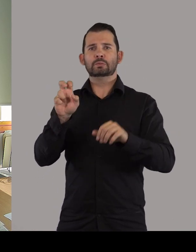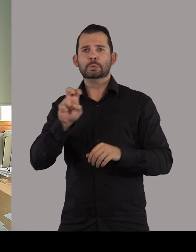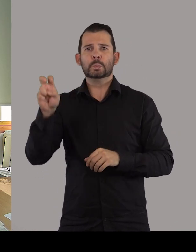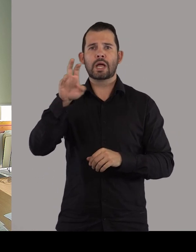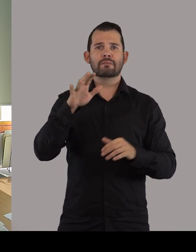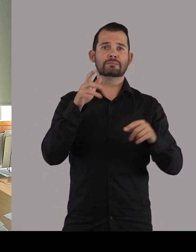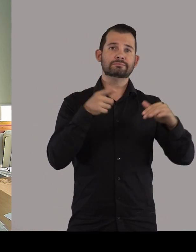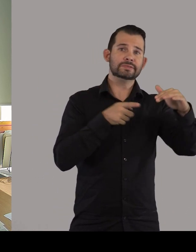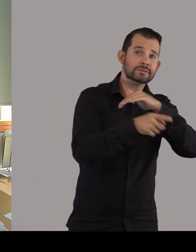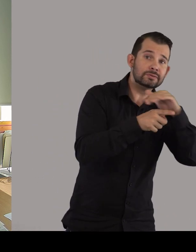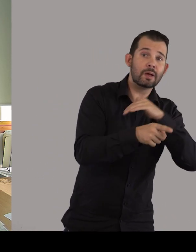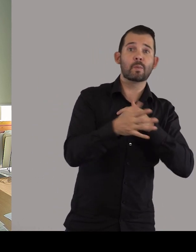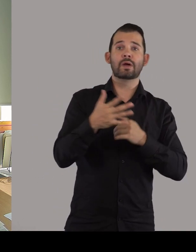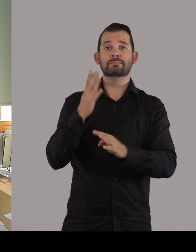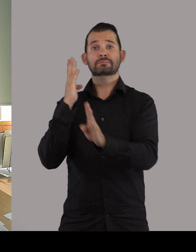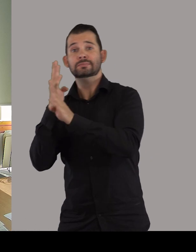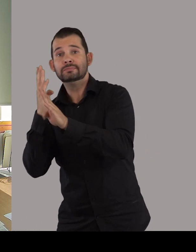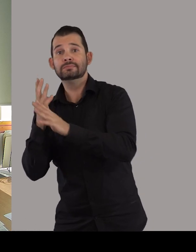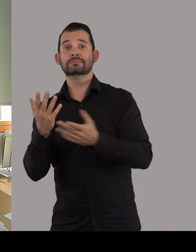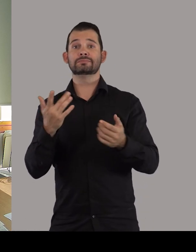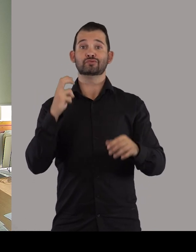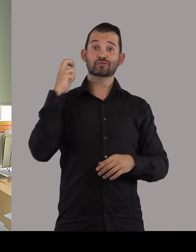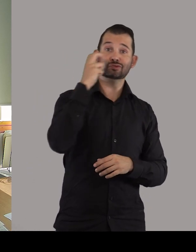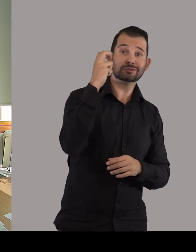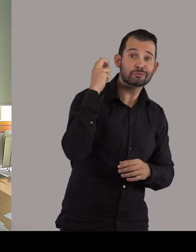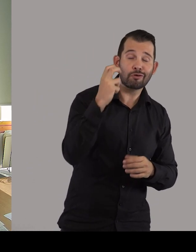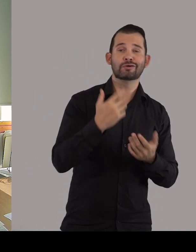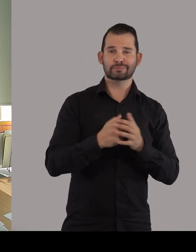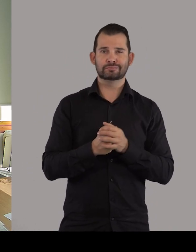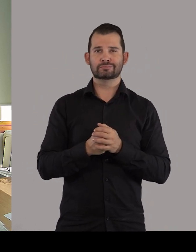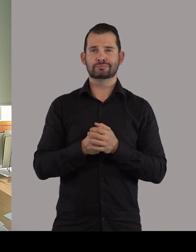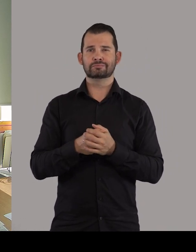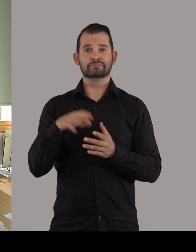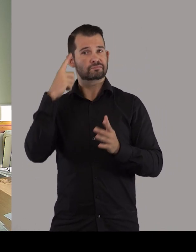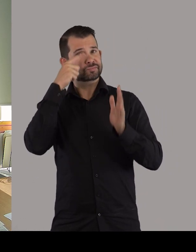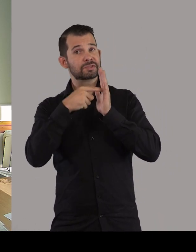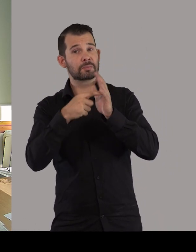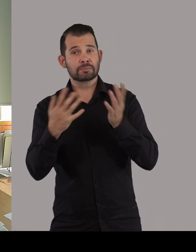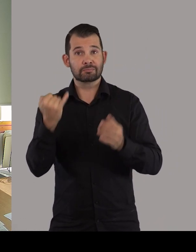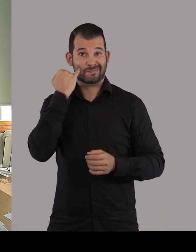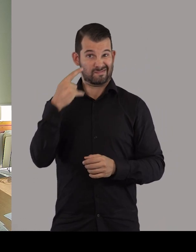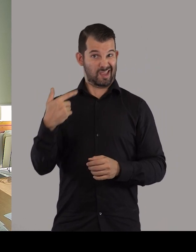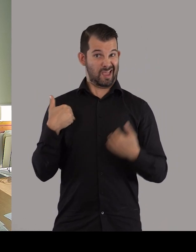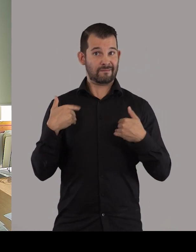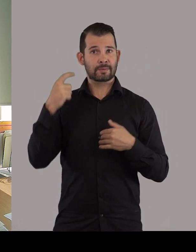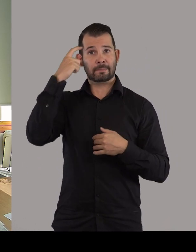your ability to travel on subways, buses, and streetcars. For example, if you have